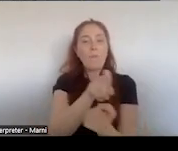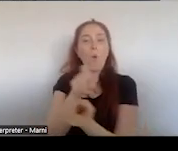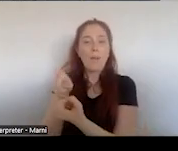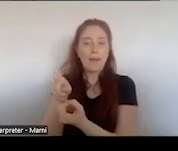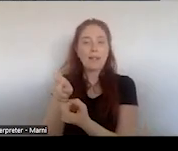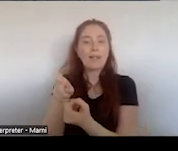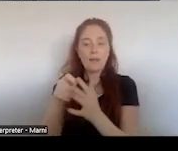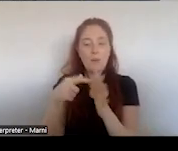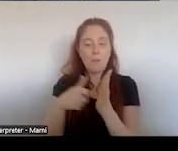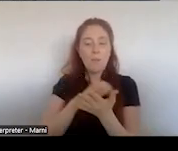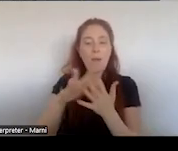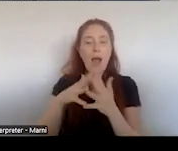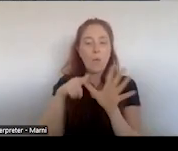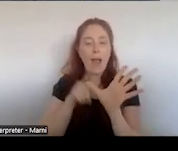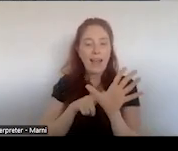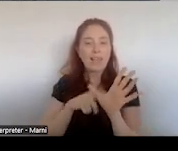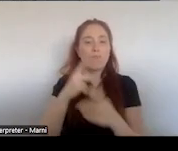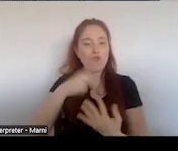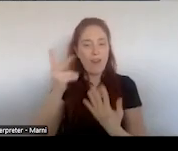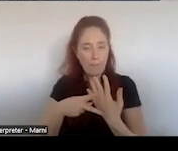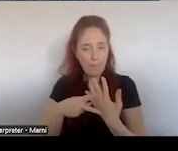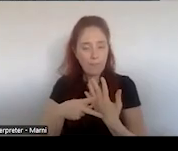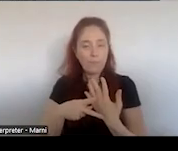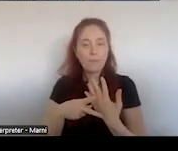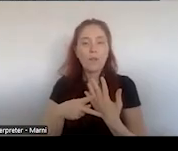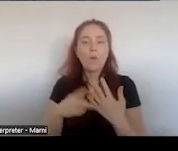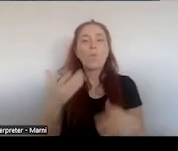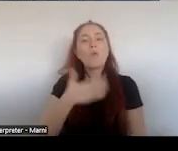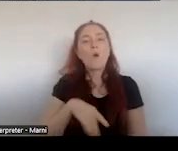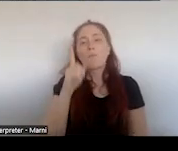This program was about matching early to midcareer artists and arts workers with